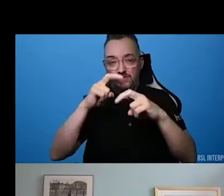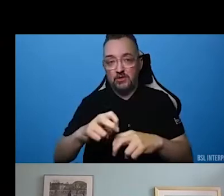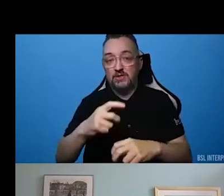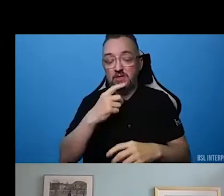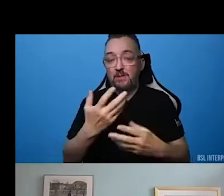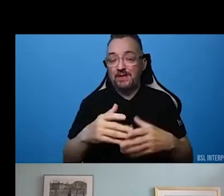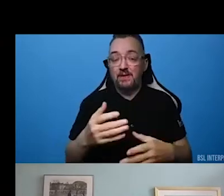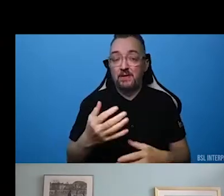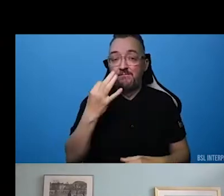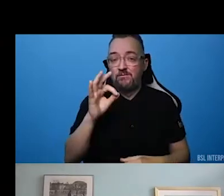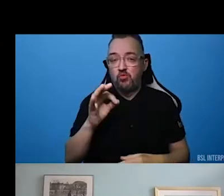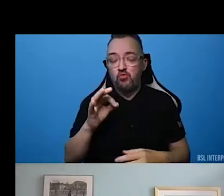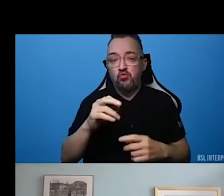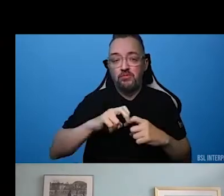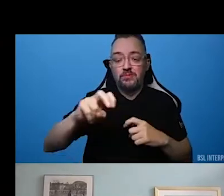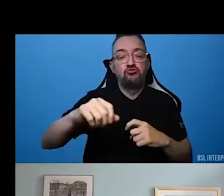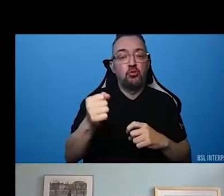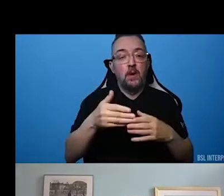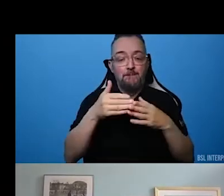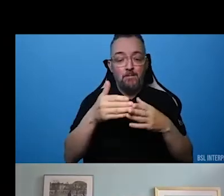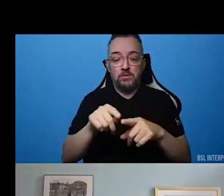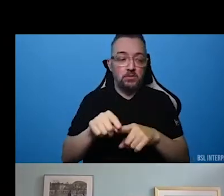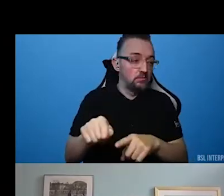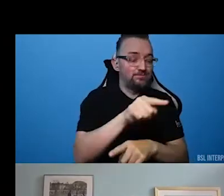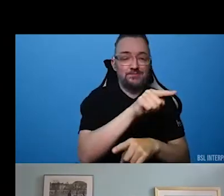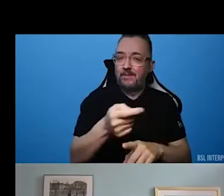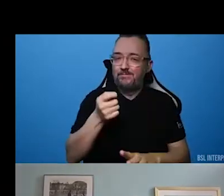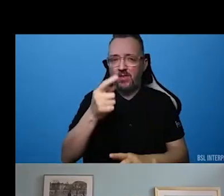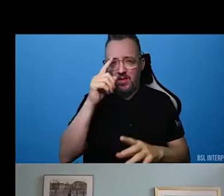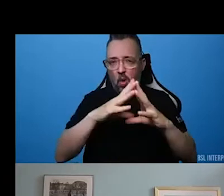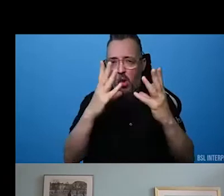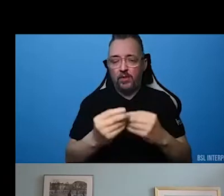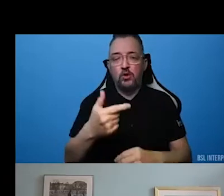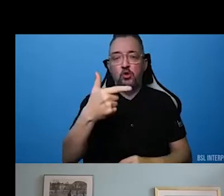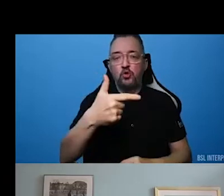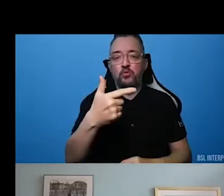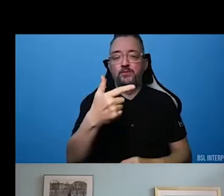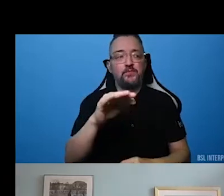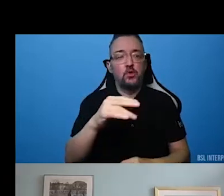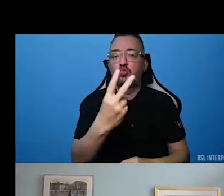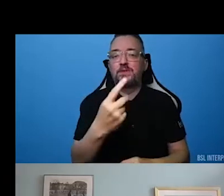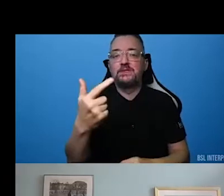slave voyages made from Scottish ports. He could count 27 ships leaving from the ports of